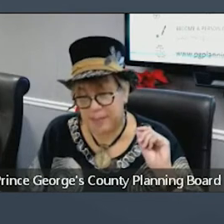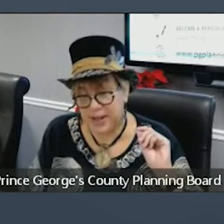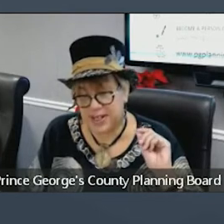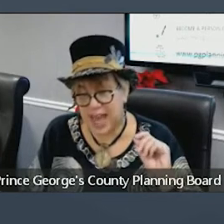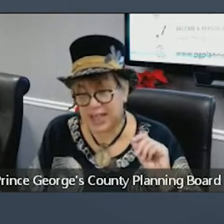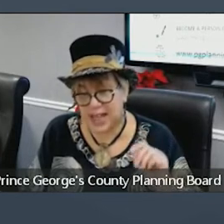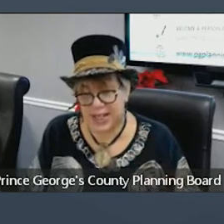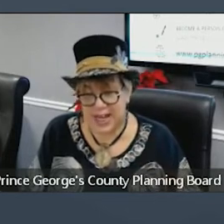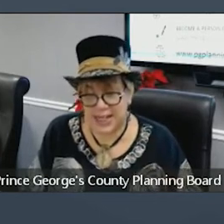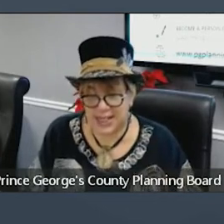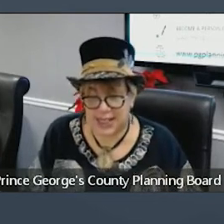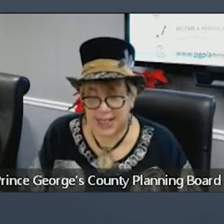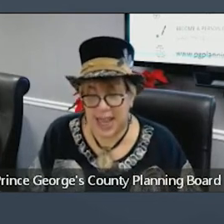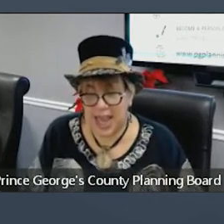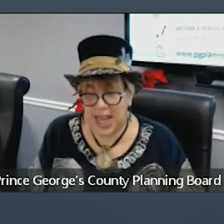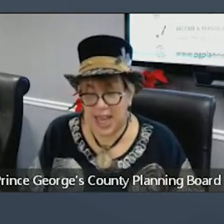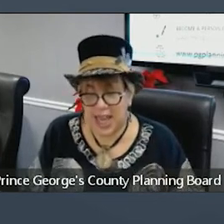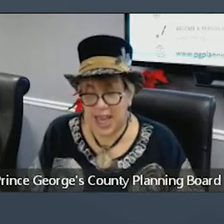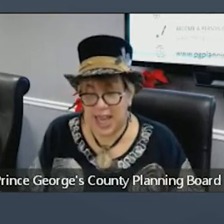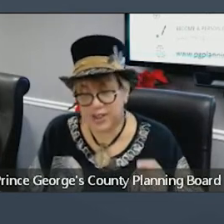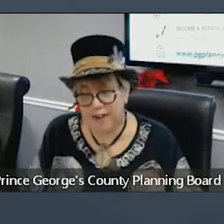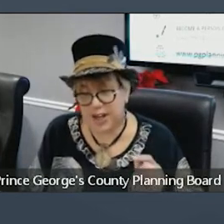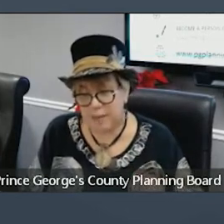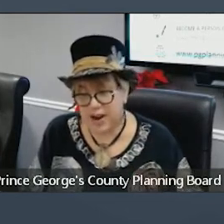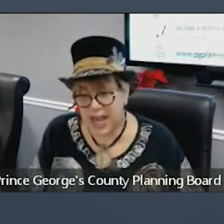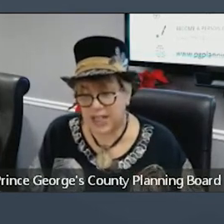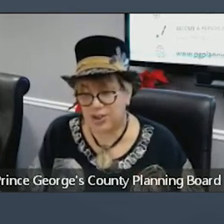decathlon in 1960. And he was the first African-American athlete to carry the